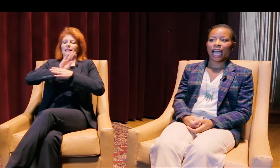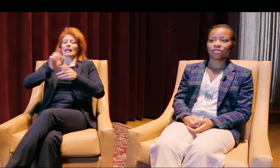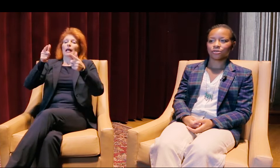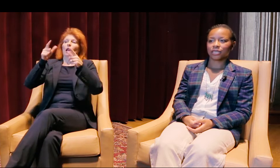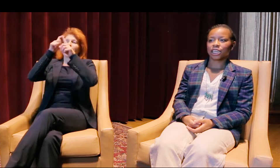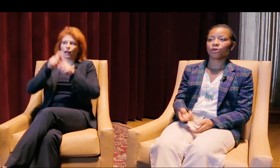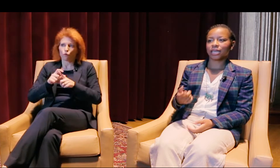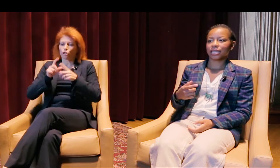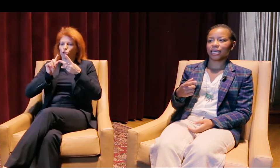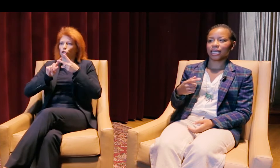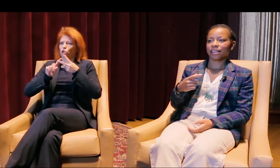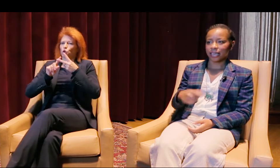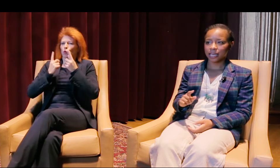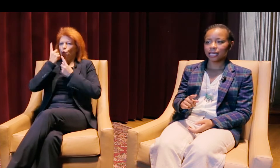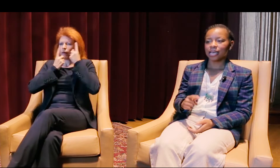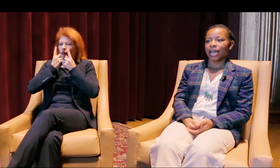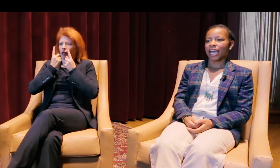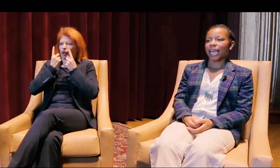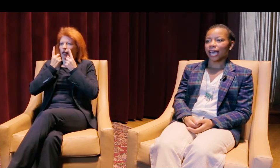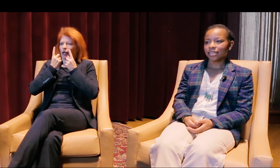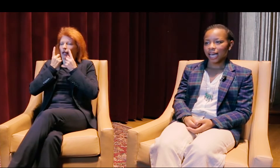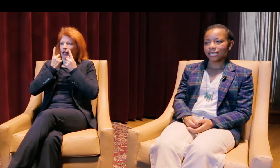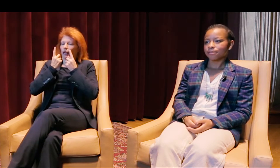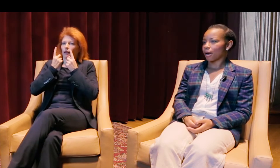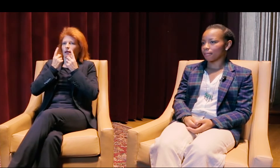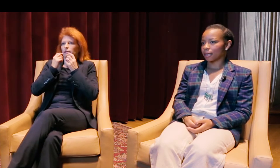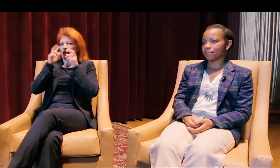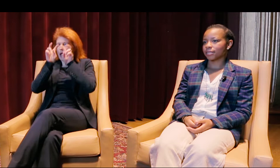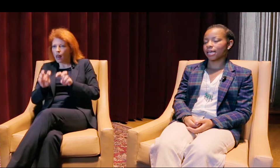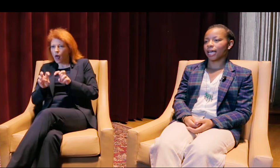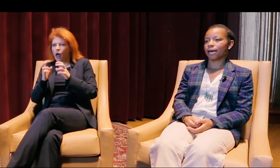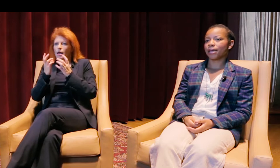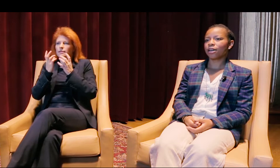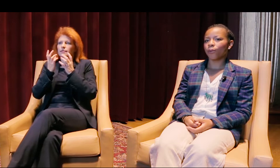learning how to really, critically think and analyze problems in a way that